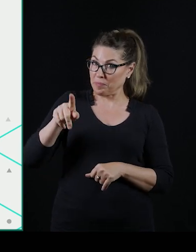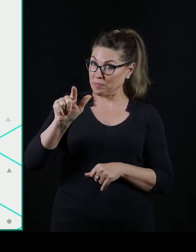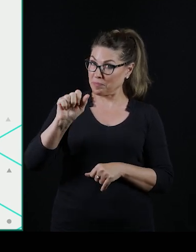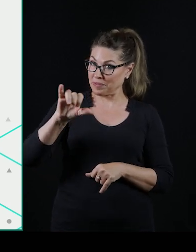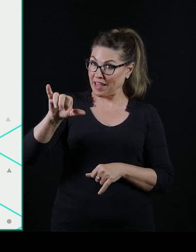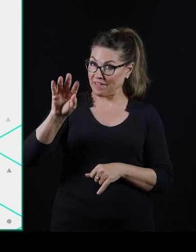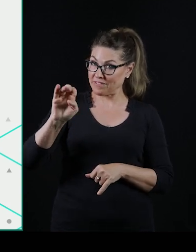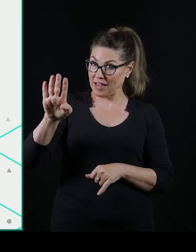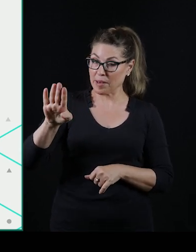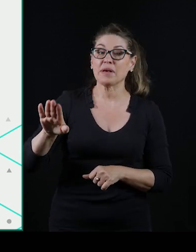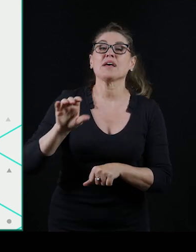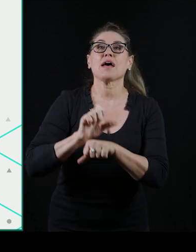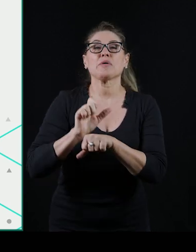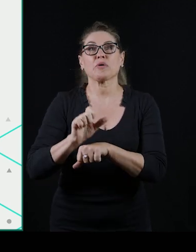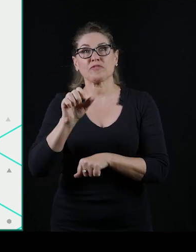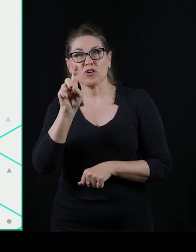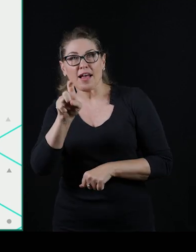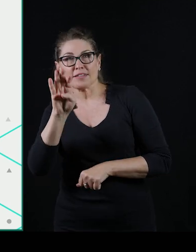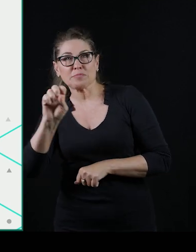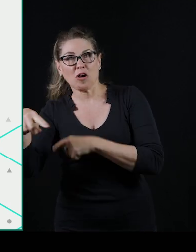of being a member of Team Xbox for about 14 years now.